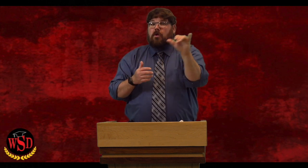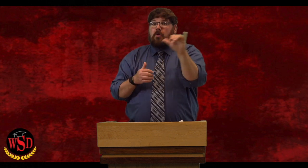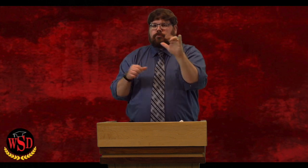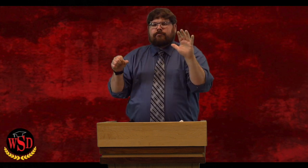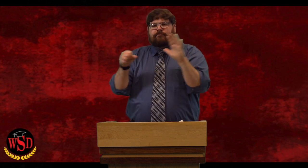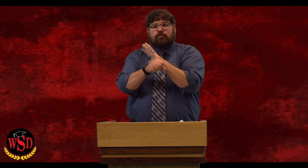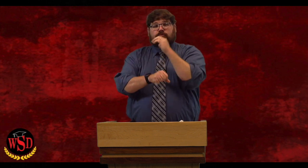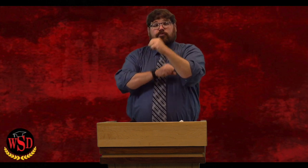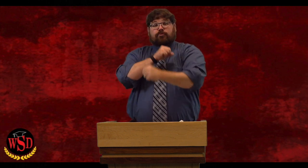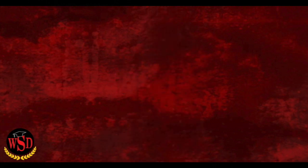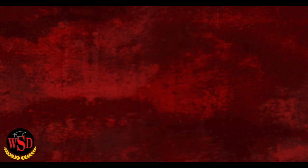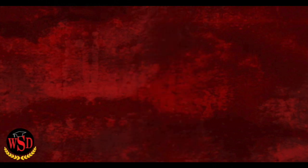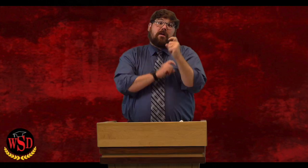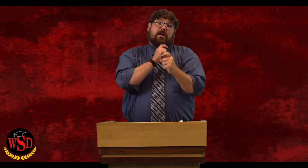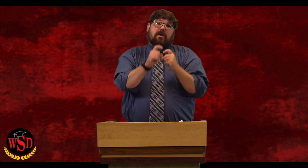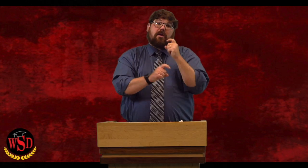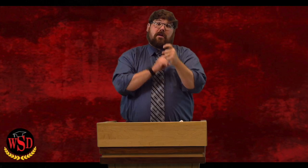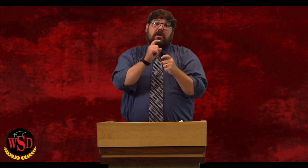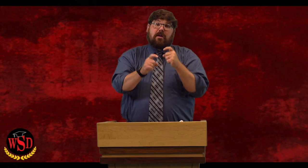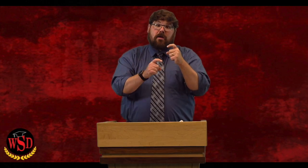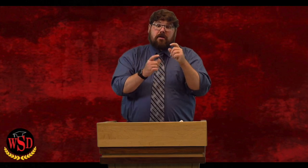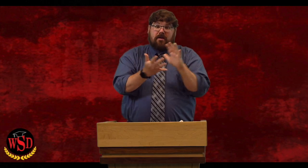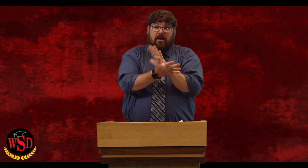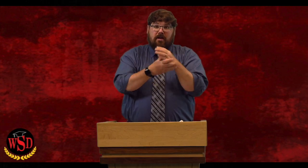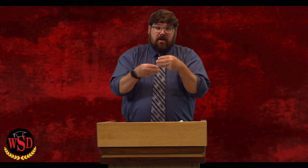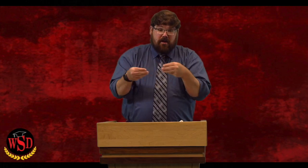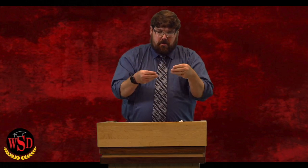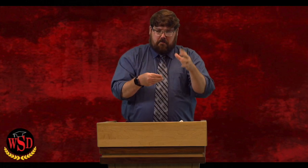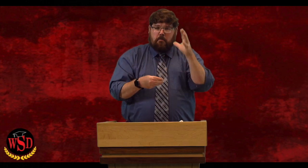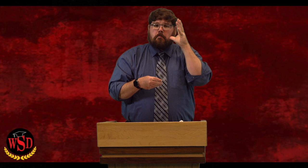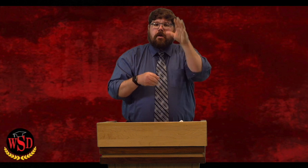We will also recognize third quarter Honor Roll, as well as full year Honor Roll.